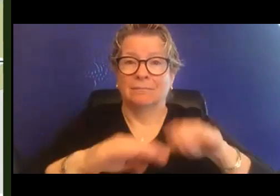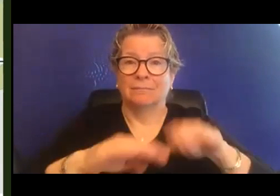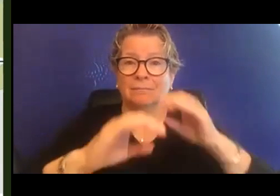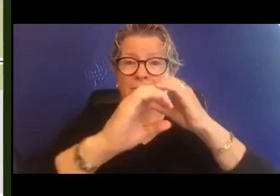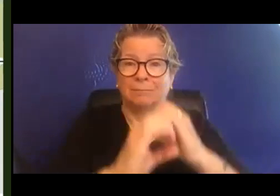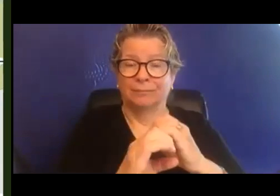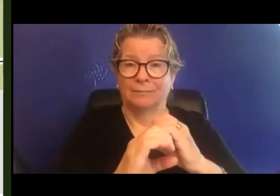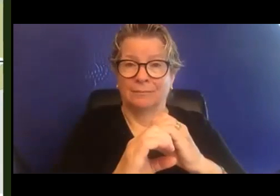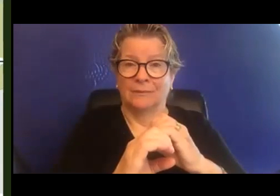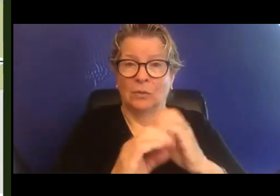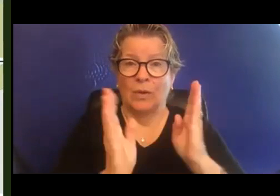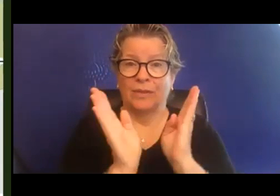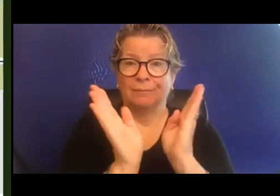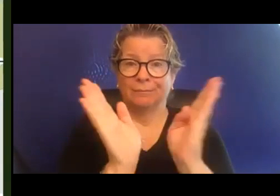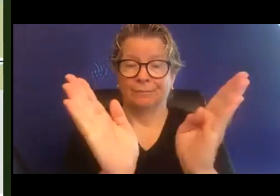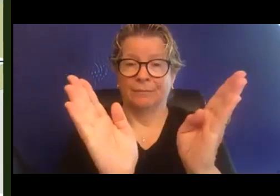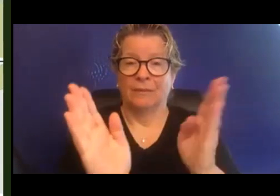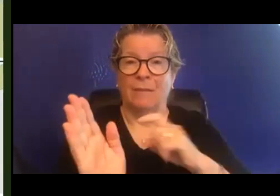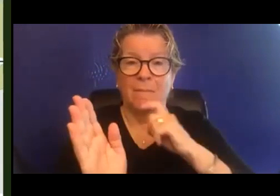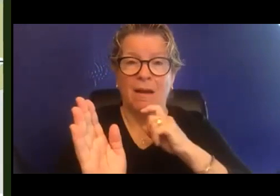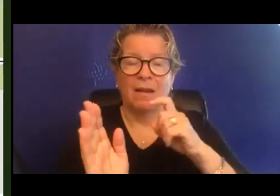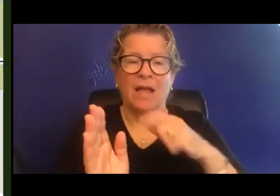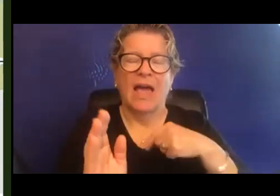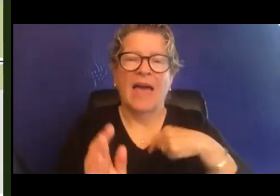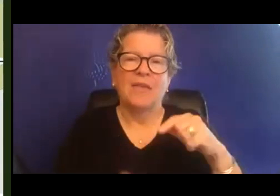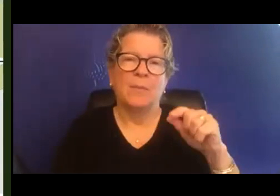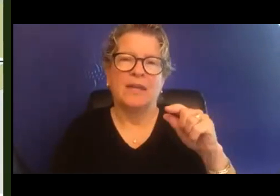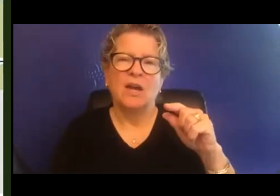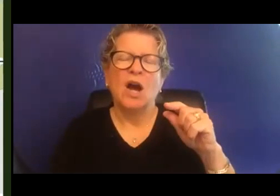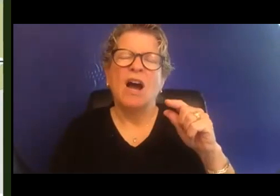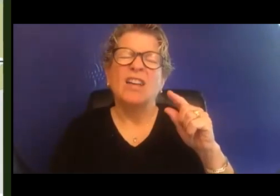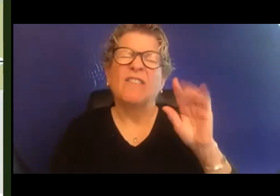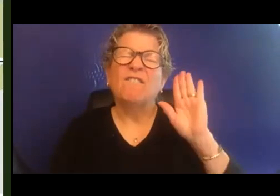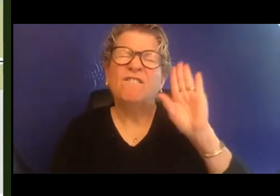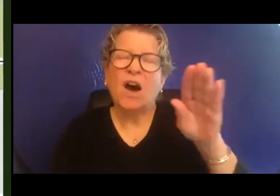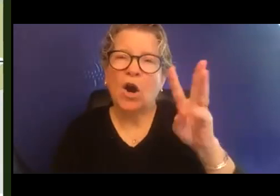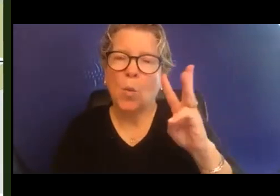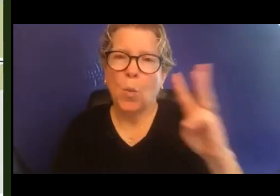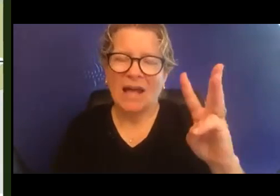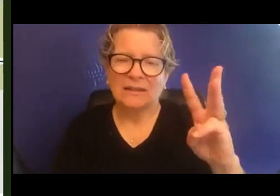And it is as far to the west as we can get it, while missing the utilities that are there.